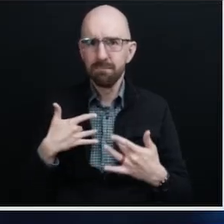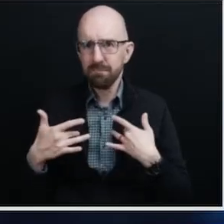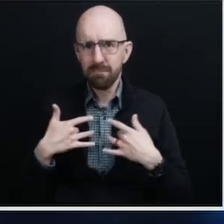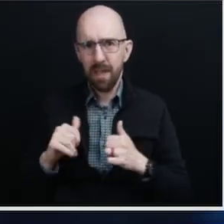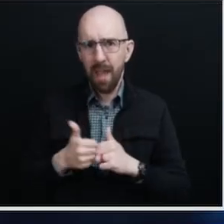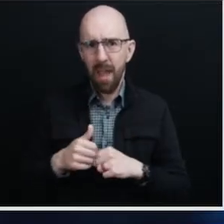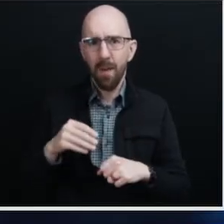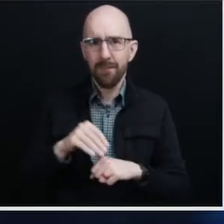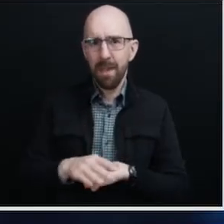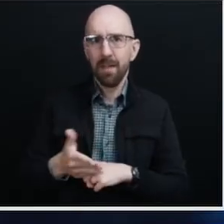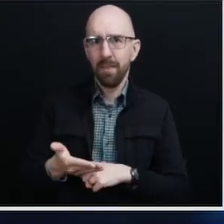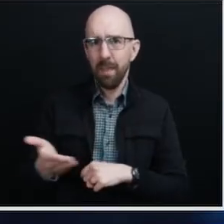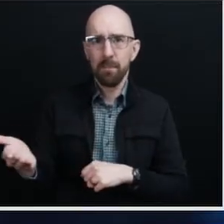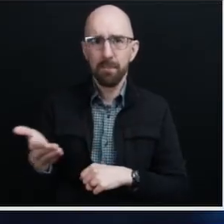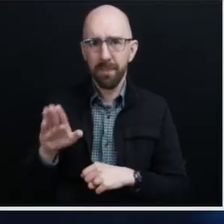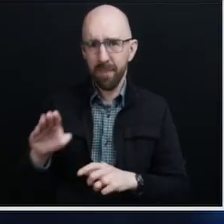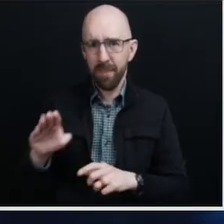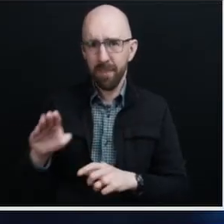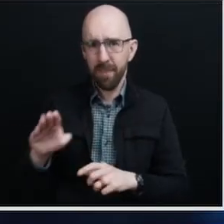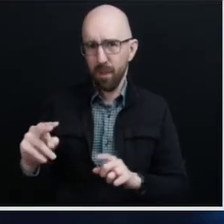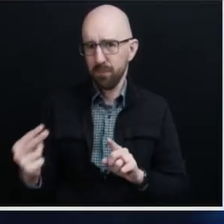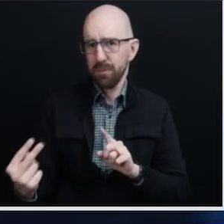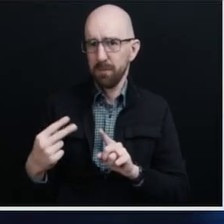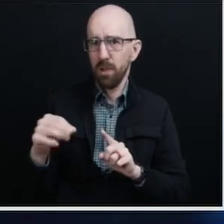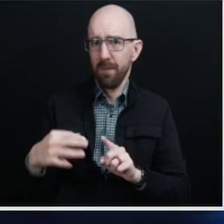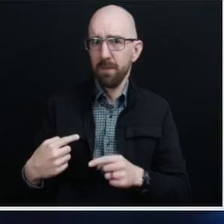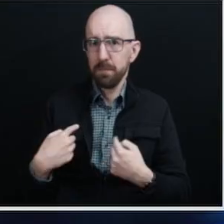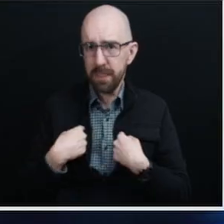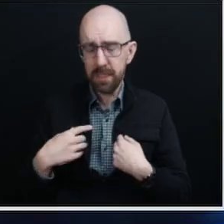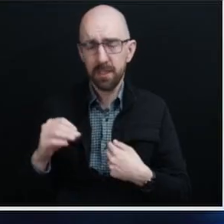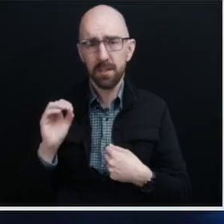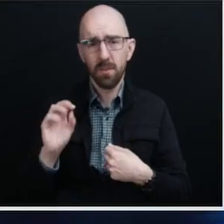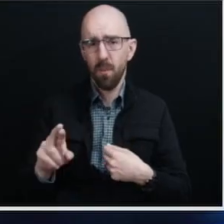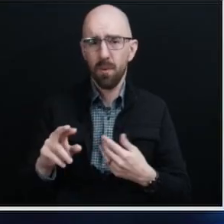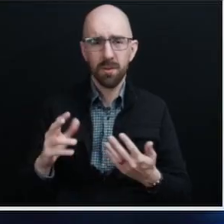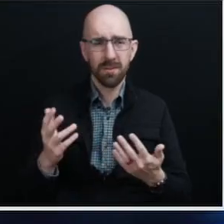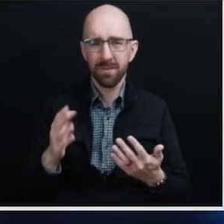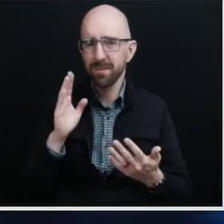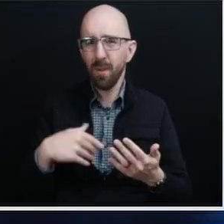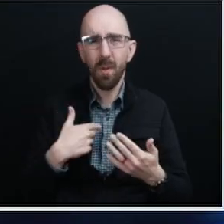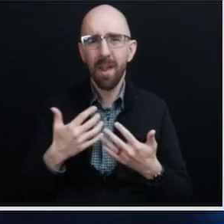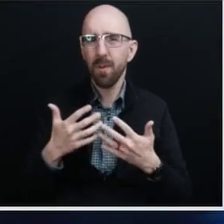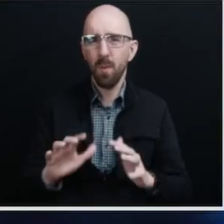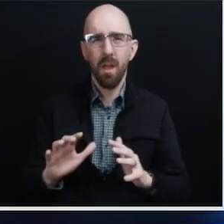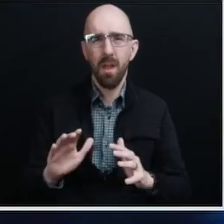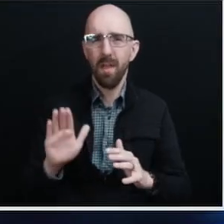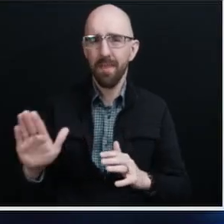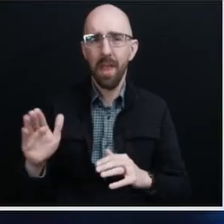and their perception of me or just, you know, I didn't want their dayto-day to be affected because